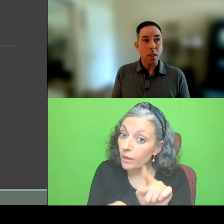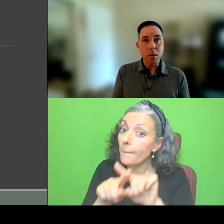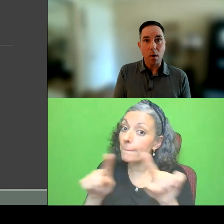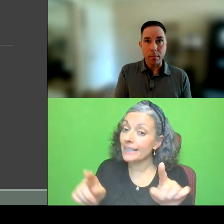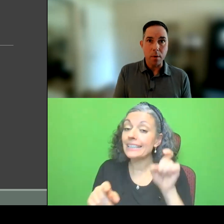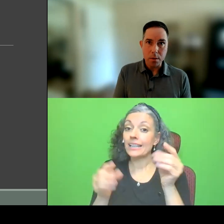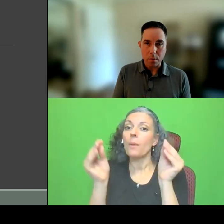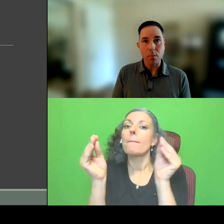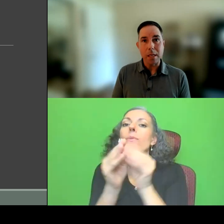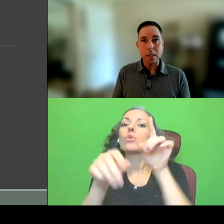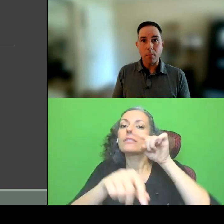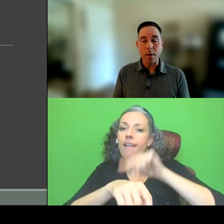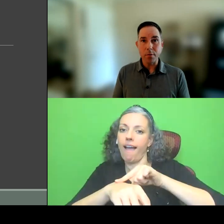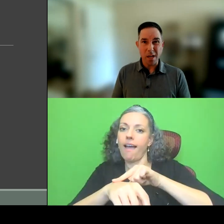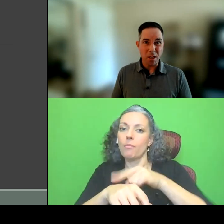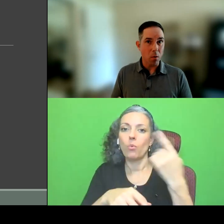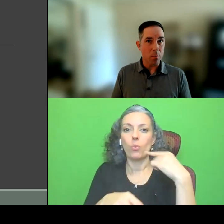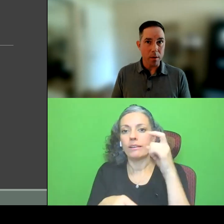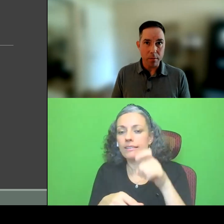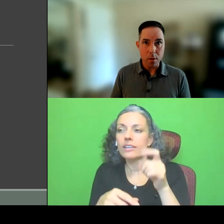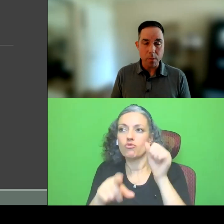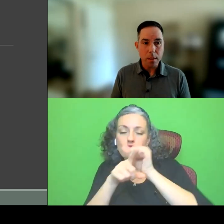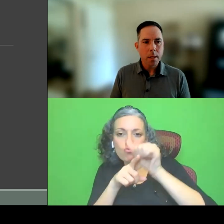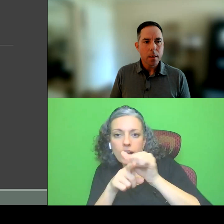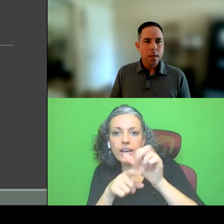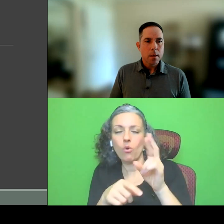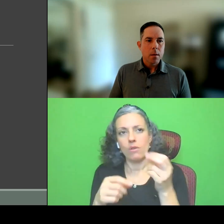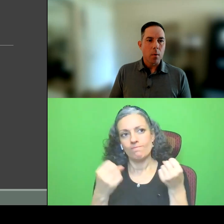We need whatever resource, we need a bit of training, or reinforcement.